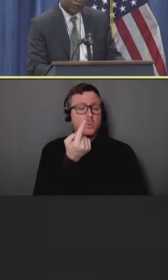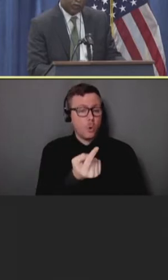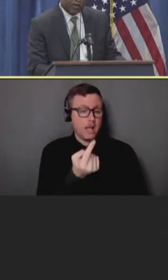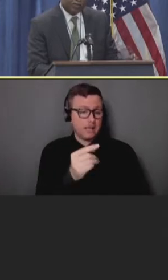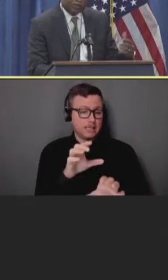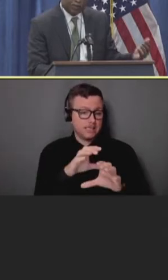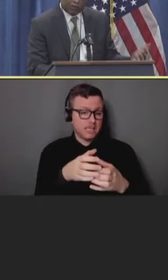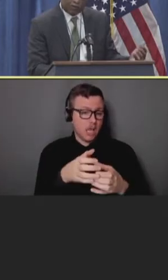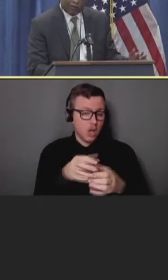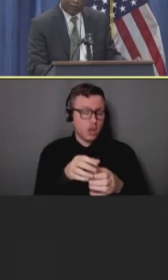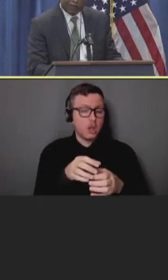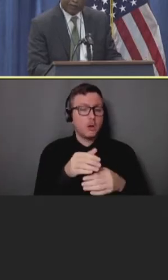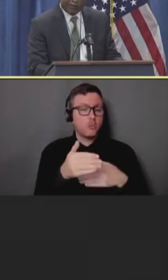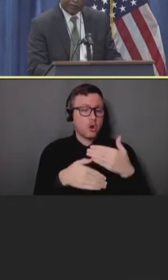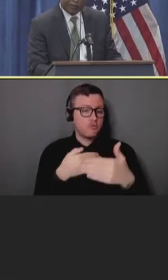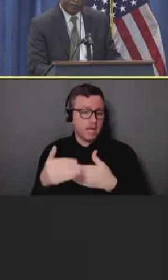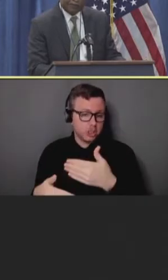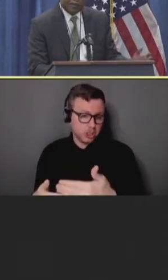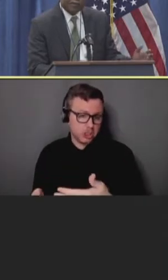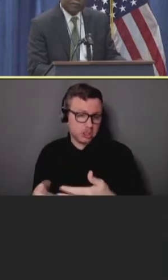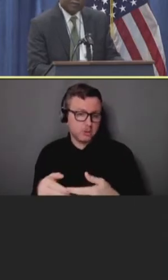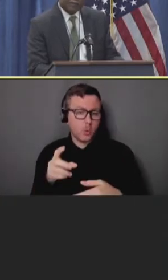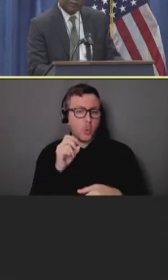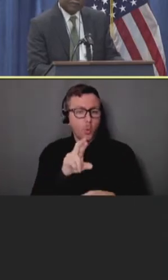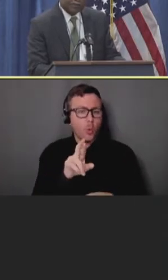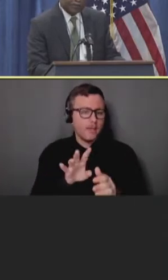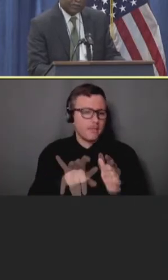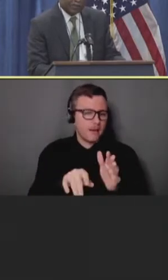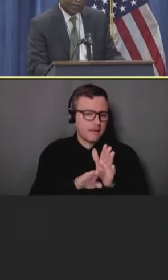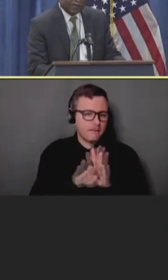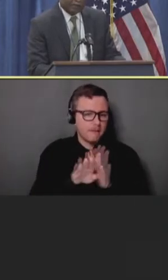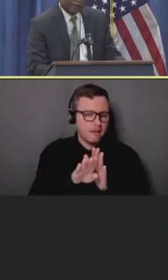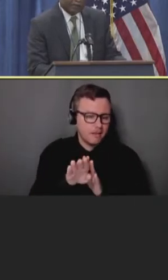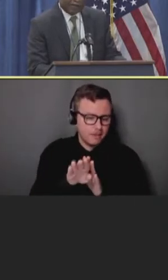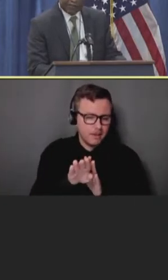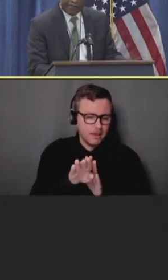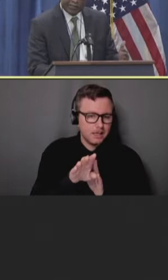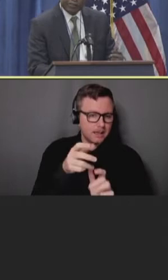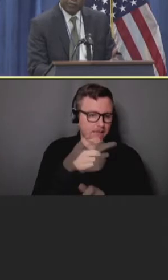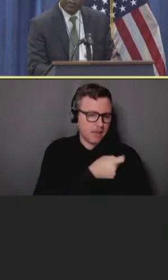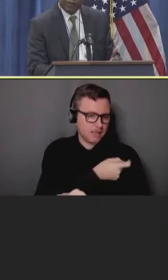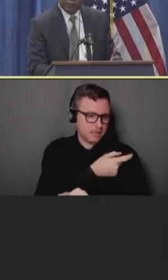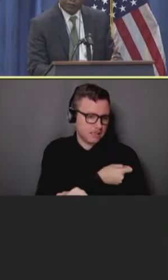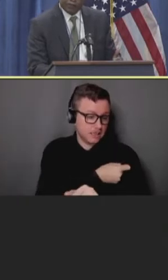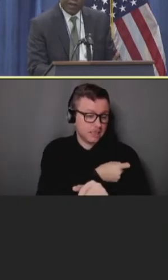progression or at least the development of this vaccine as compared to the Dryvax.